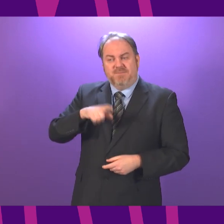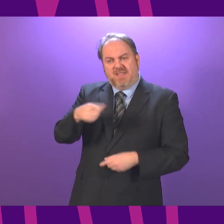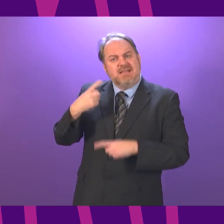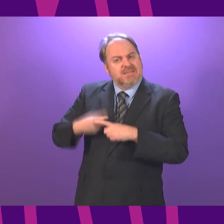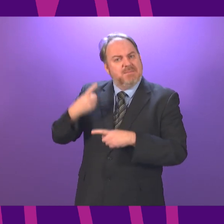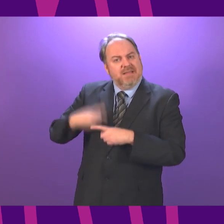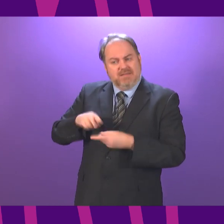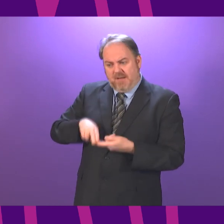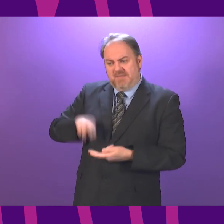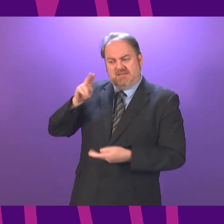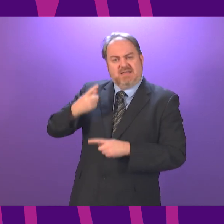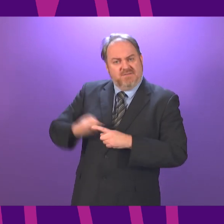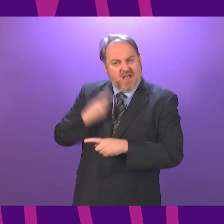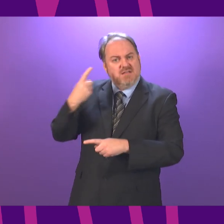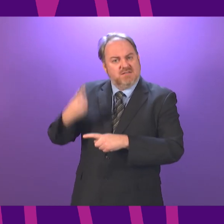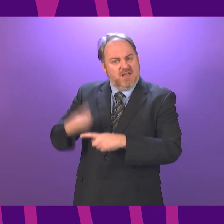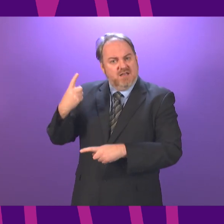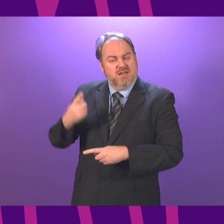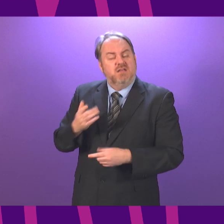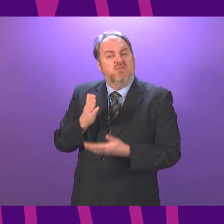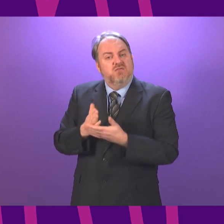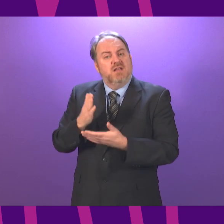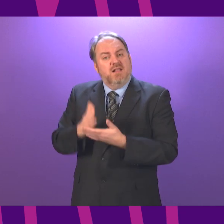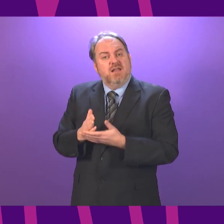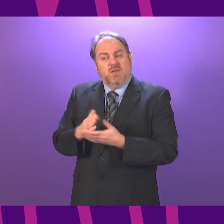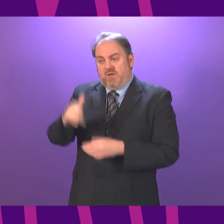figure—which, again, is moving all the time and no doubt will be different by the end of the day—is